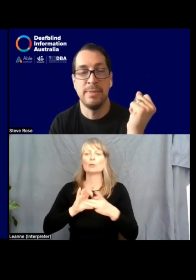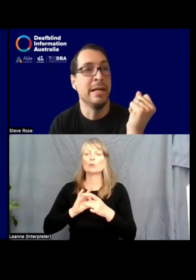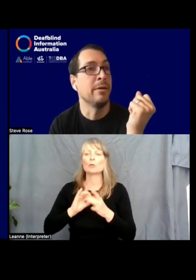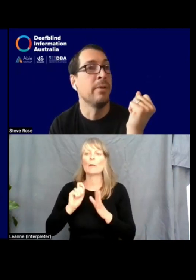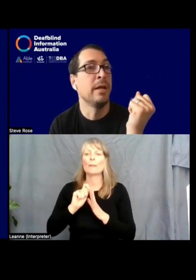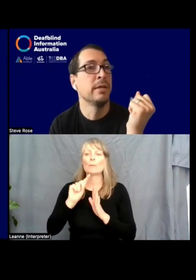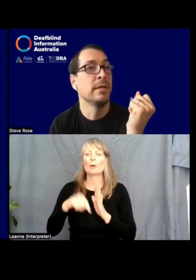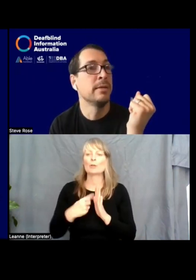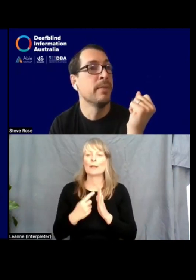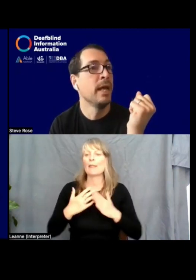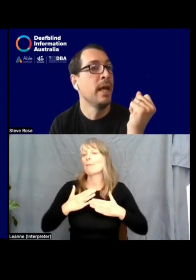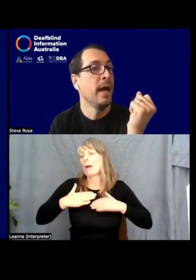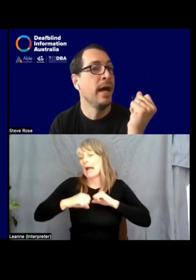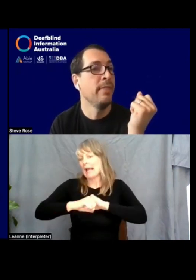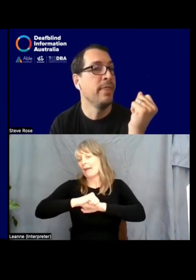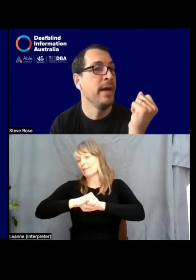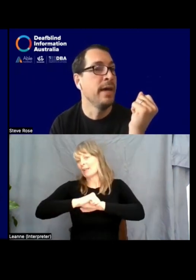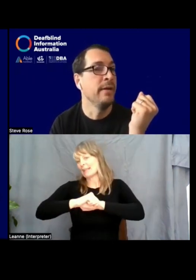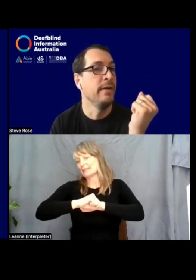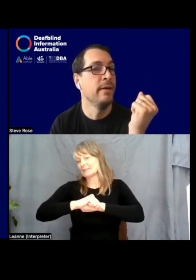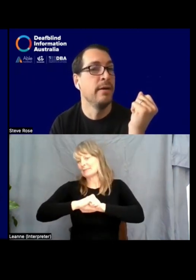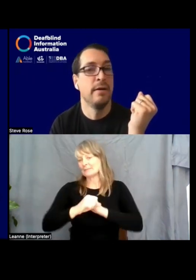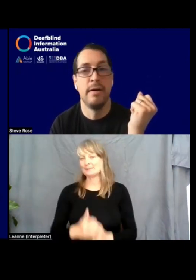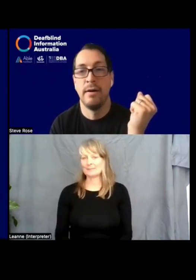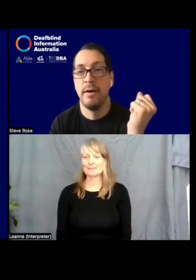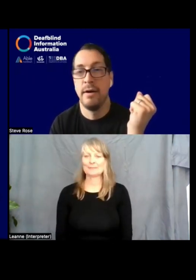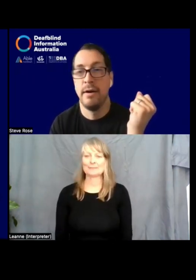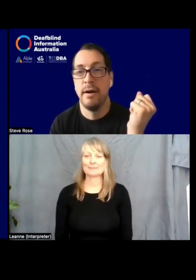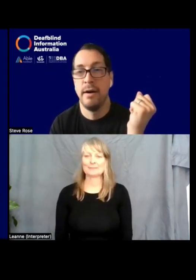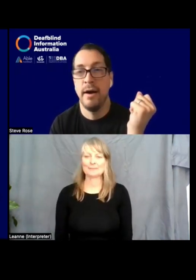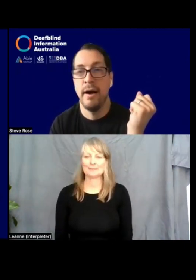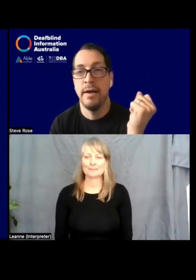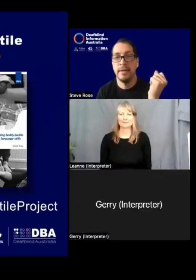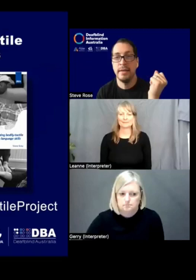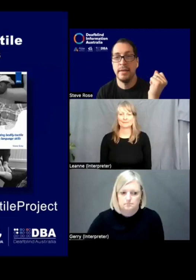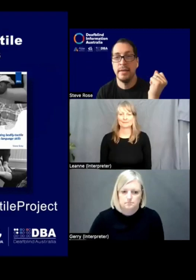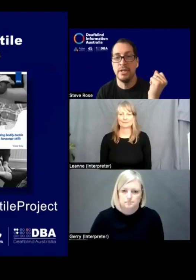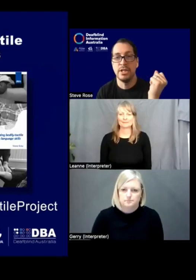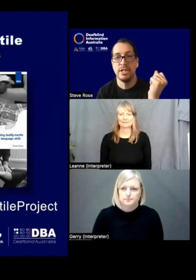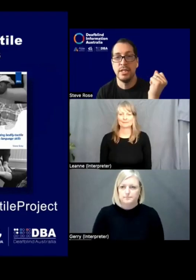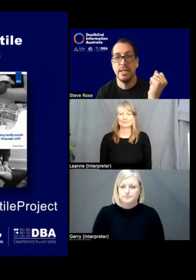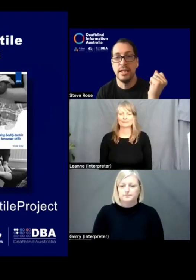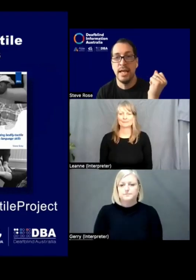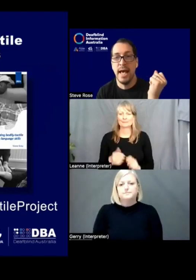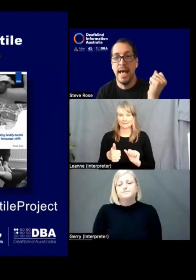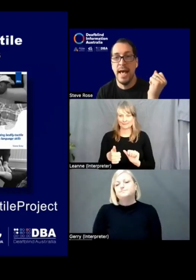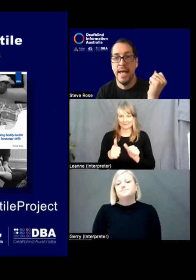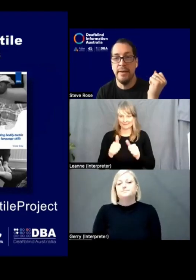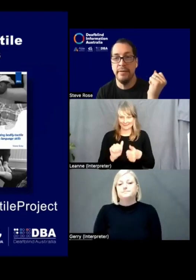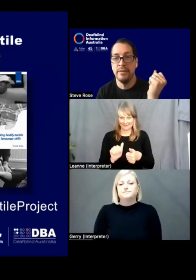That's my little plug. And then, I think I've reached the end.